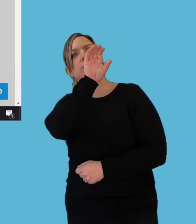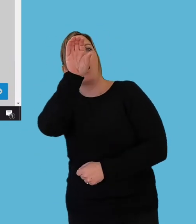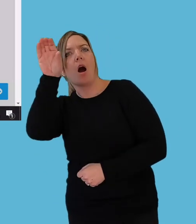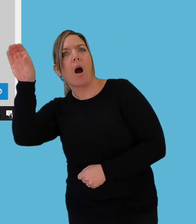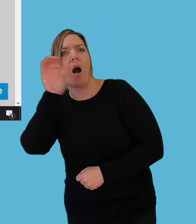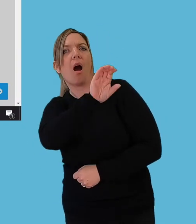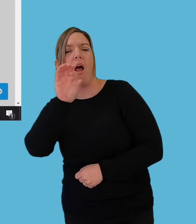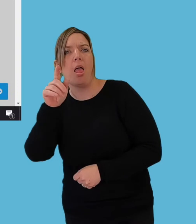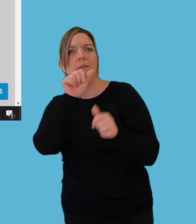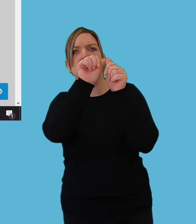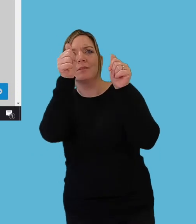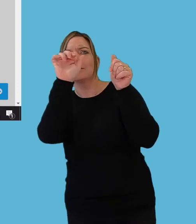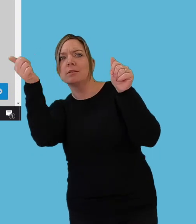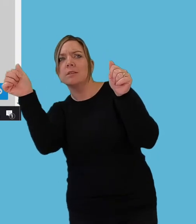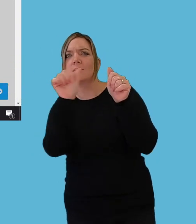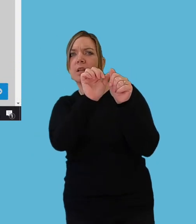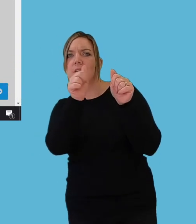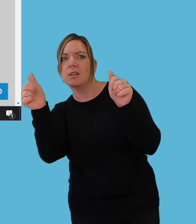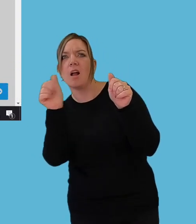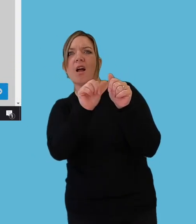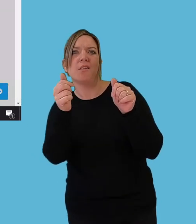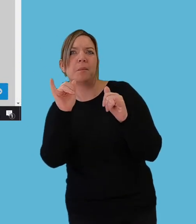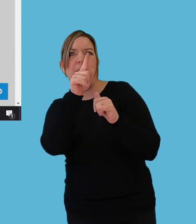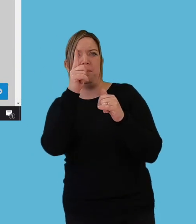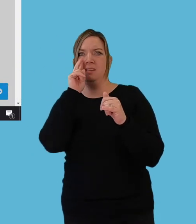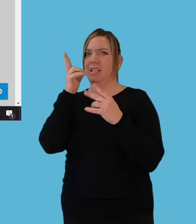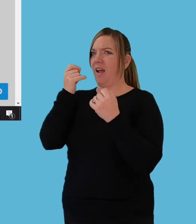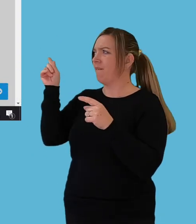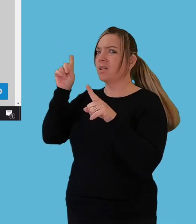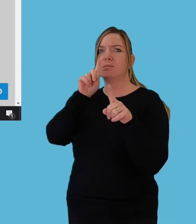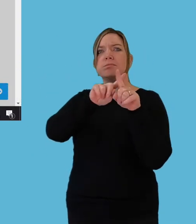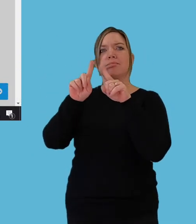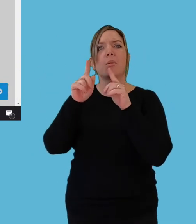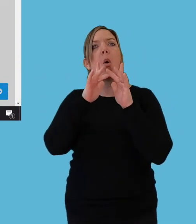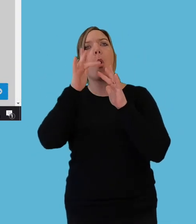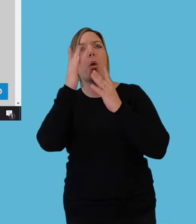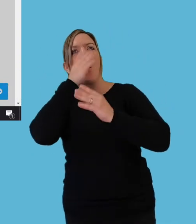another tile, so perhaps you are coming along to the first workshop in a series of several,